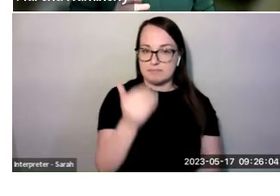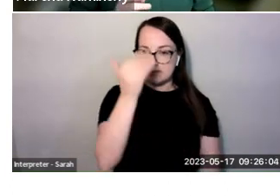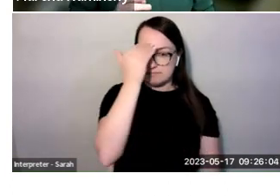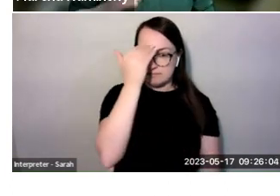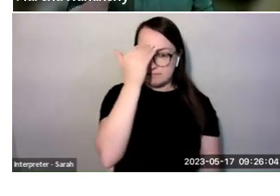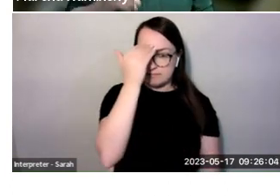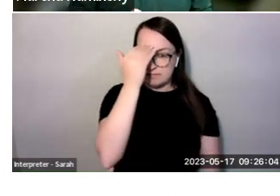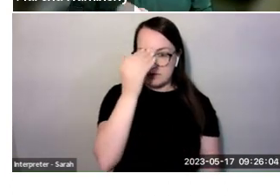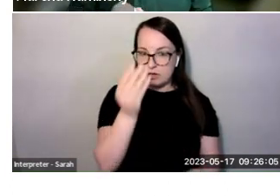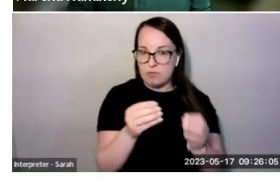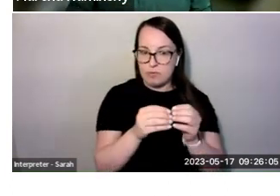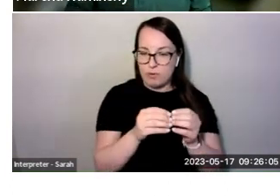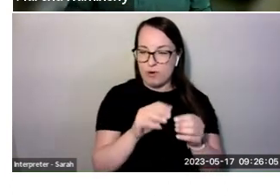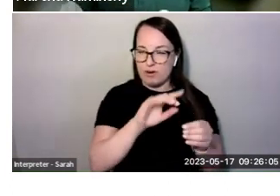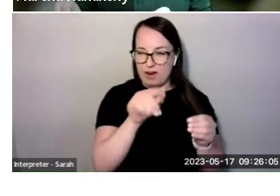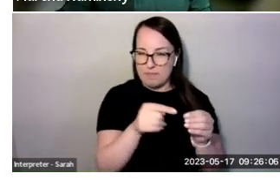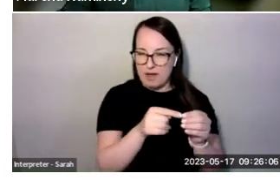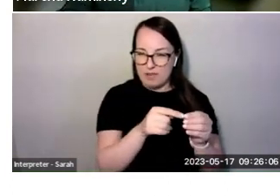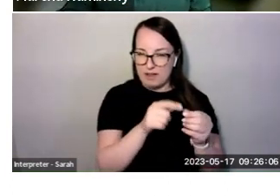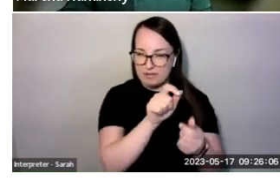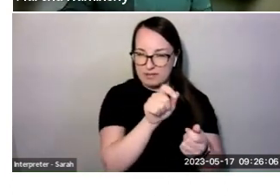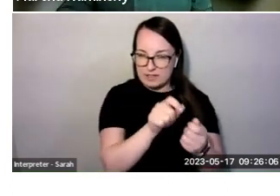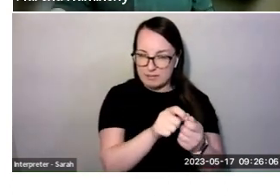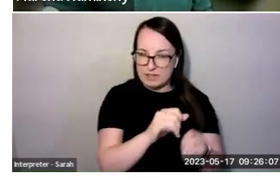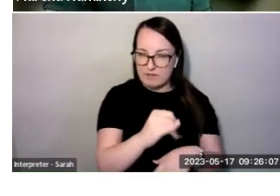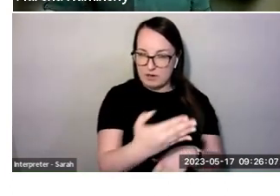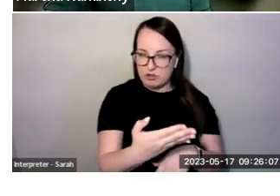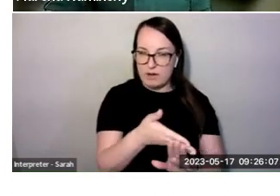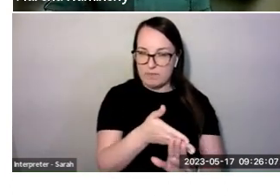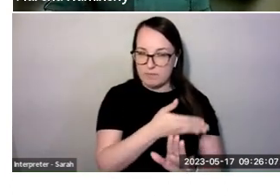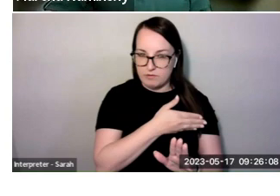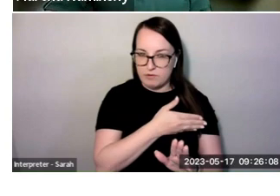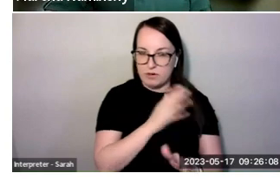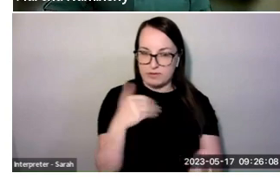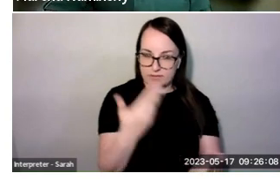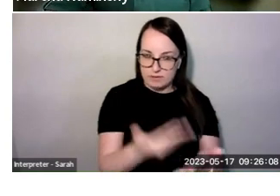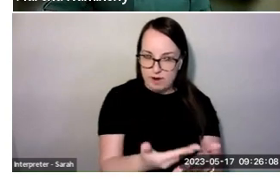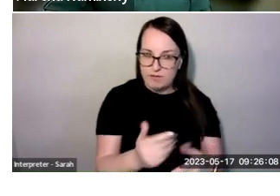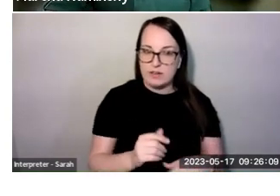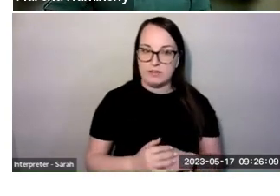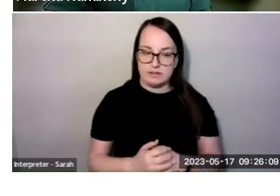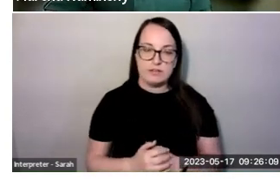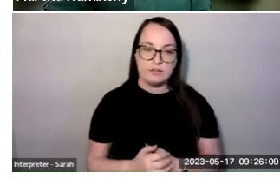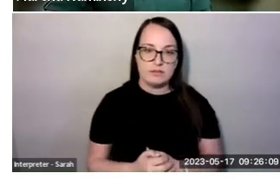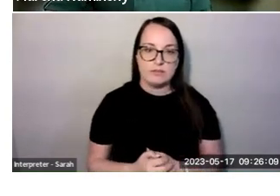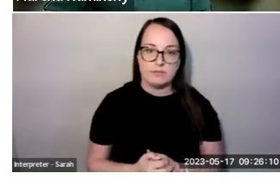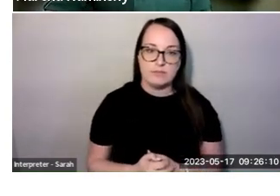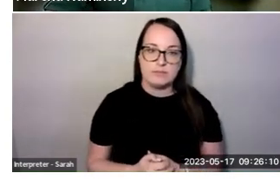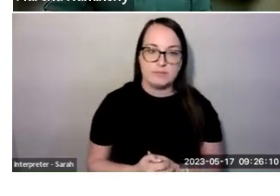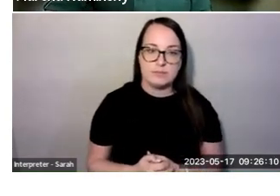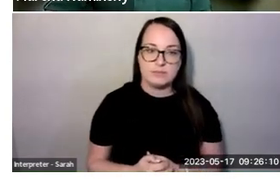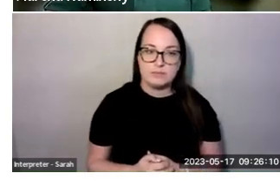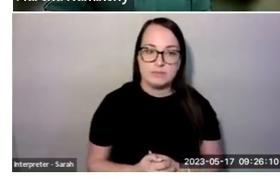That allows them to familiarize themselves with using the signs